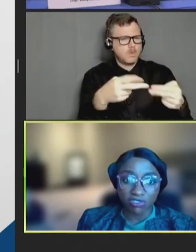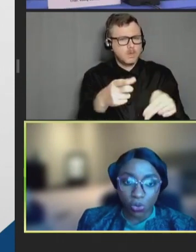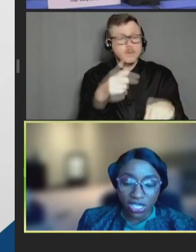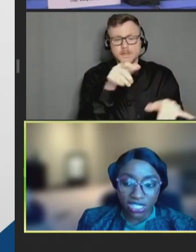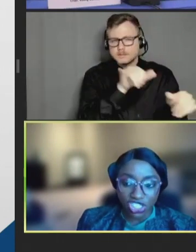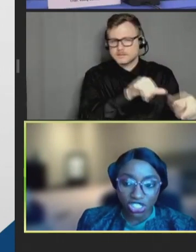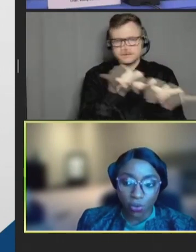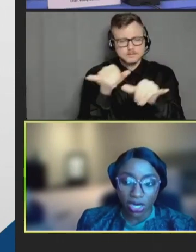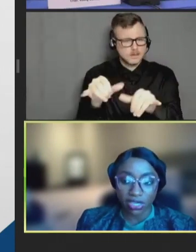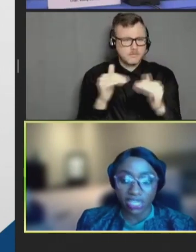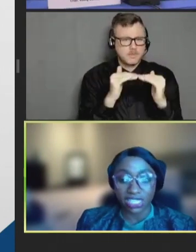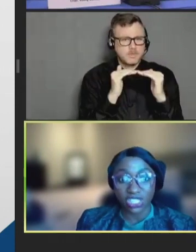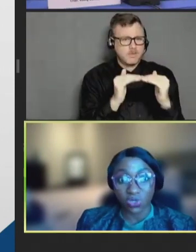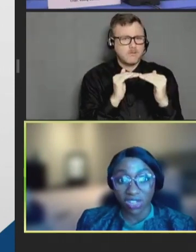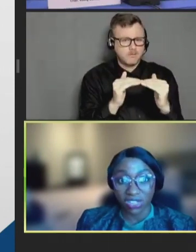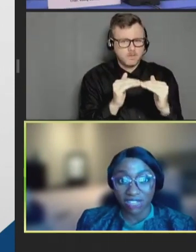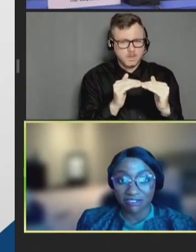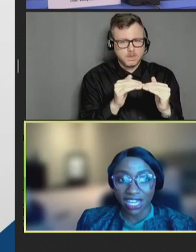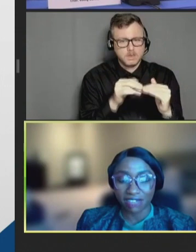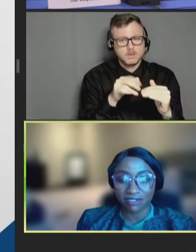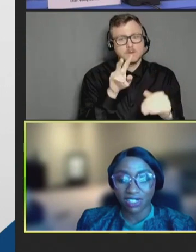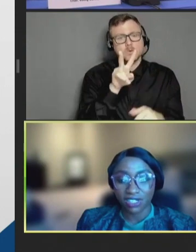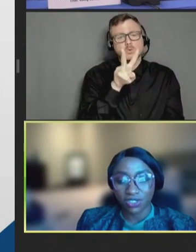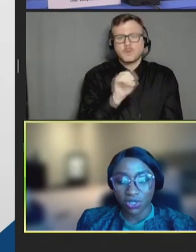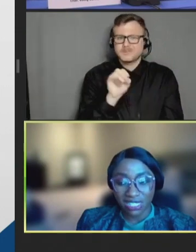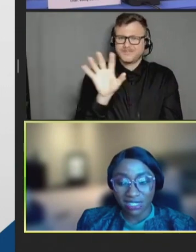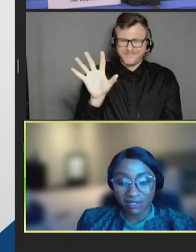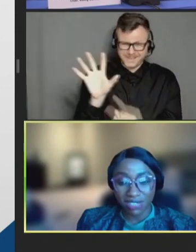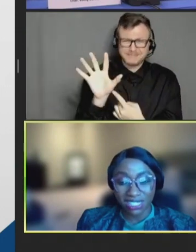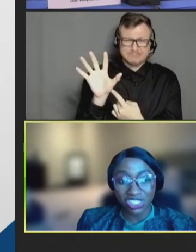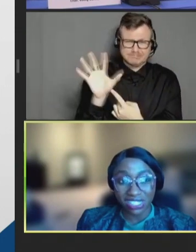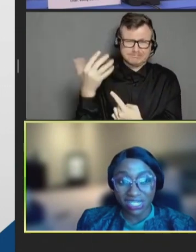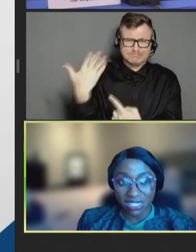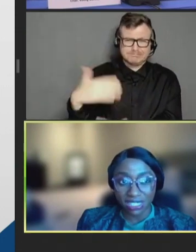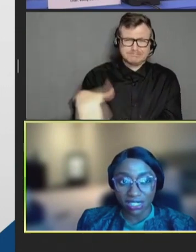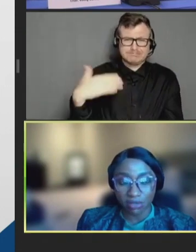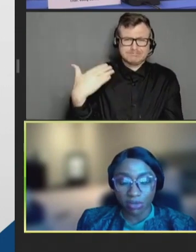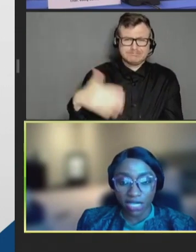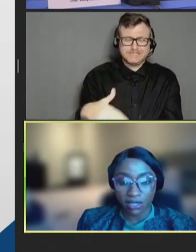level we're essentially we're in in 2005. So, that's essentially a 16-year set back.